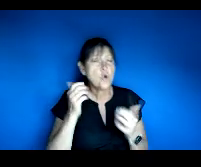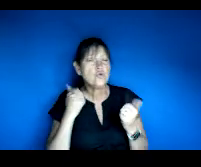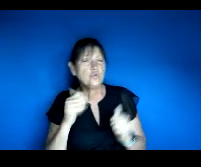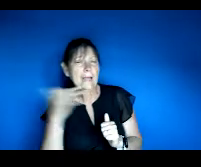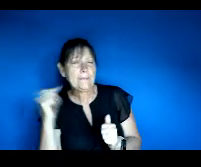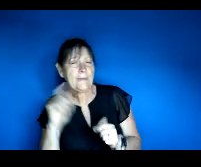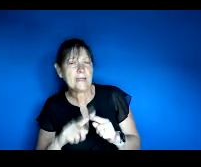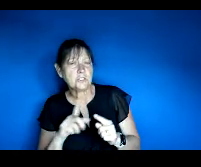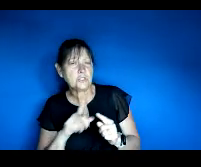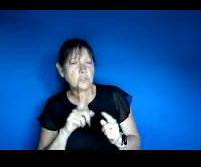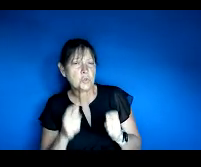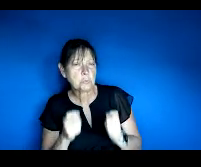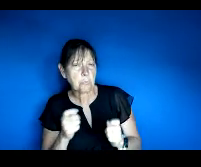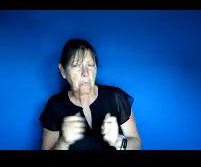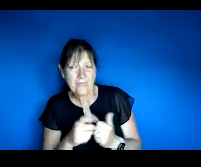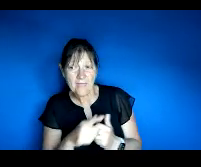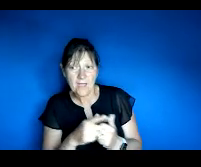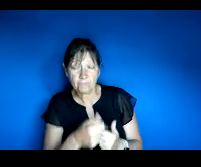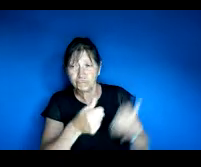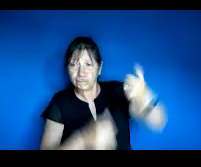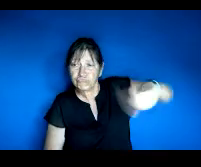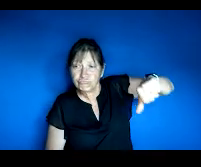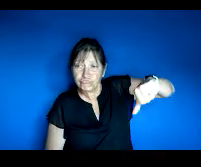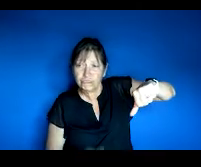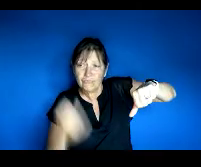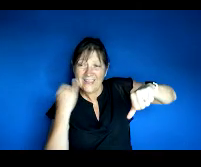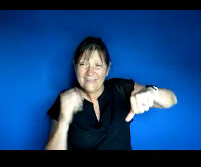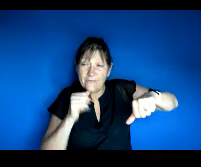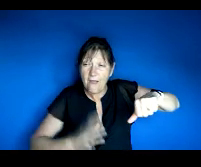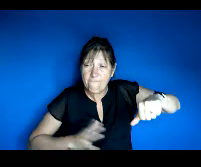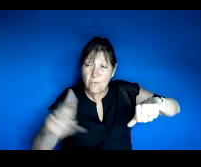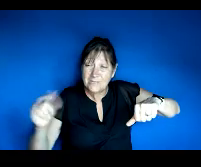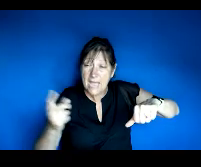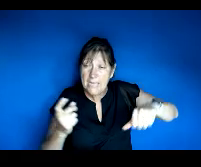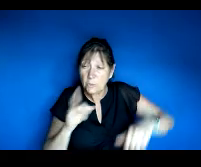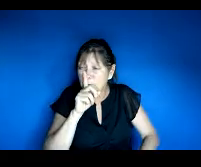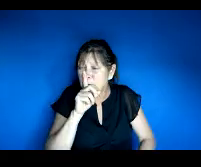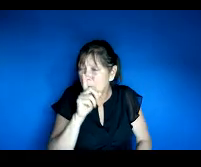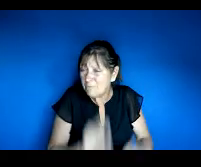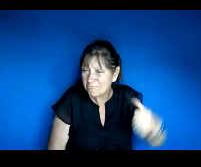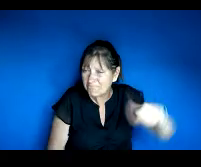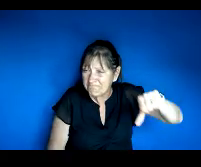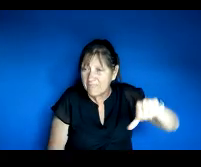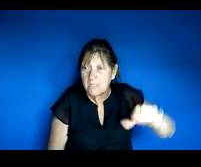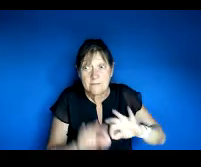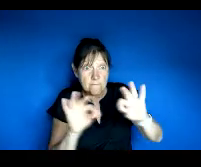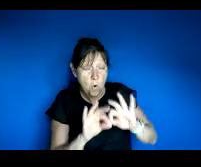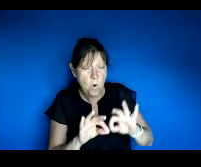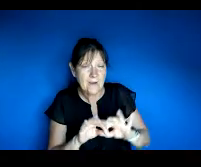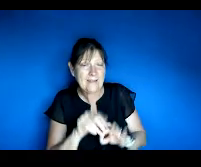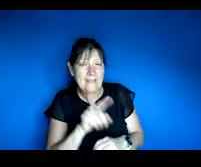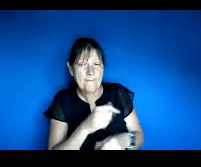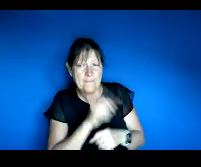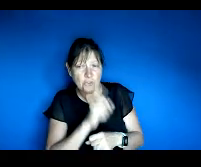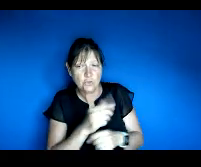and we're not gonna turn a student away, even if there isn't a formal diagnosis settled upon. The key thing there would just be making sure that there is a relationship with the provider,